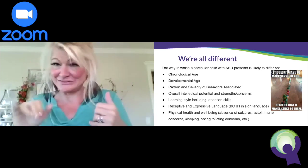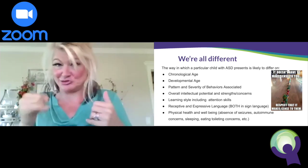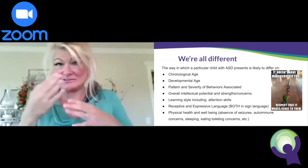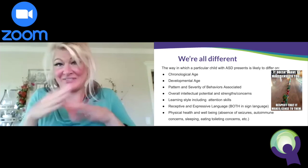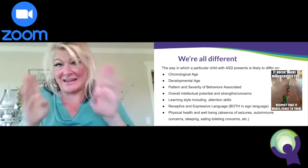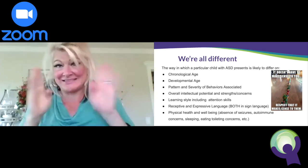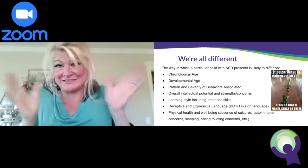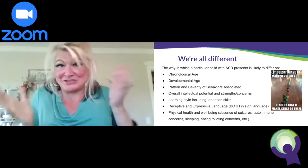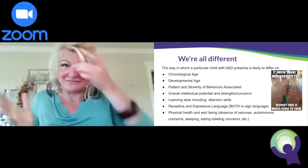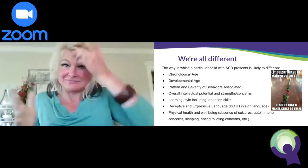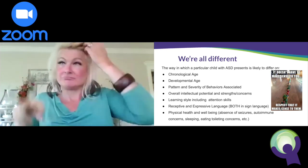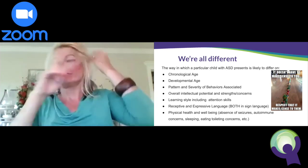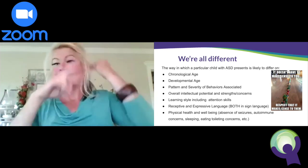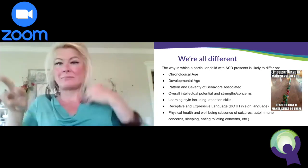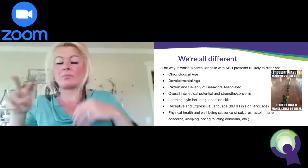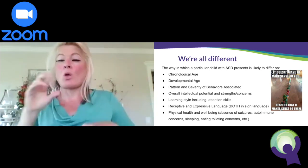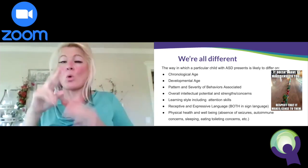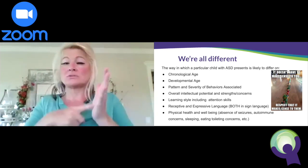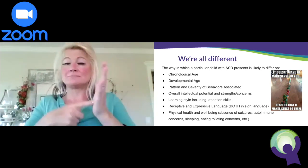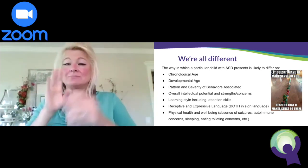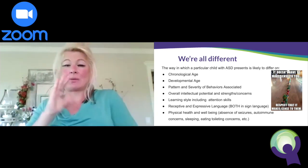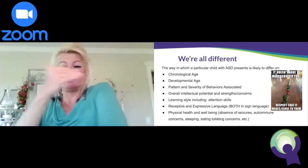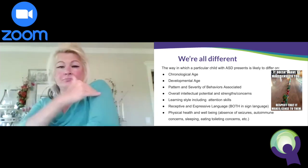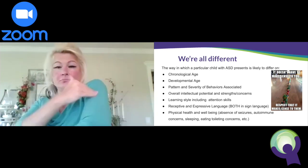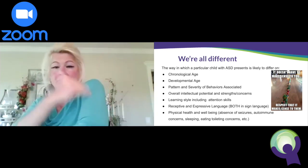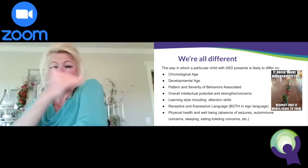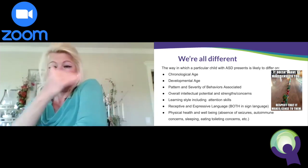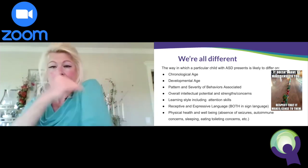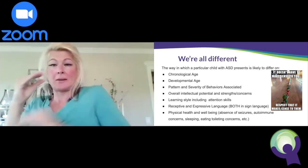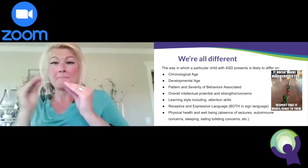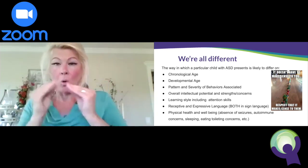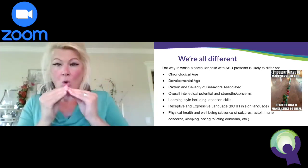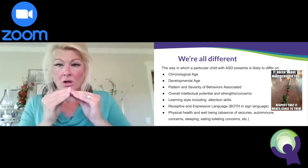boards, the teachers, an interpreter, anything else. That's a lot of distractions for kids.